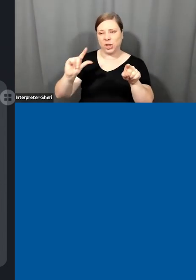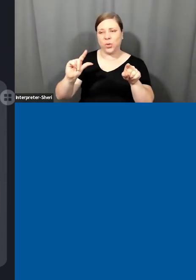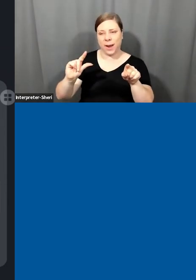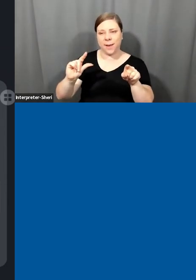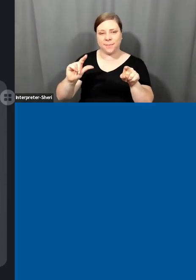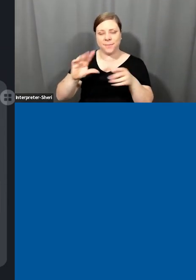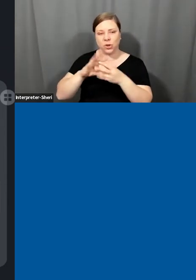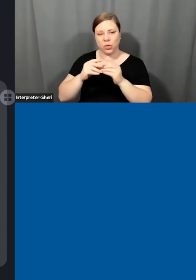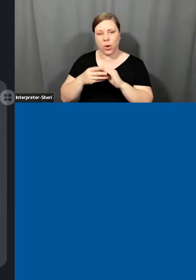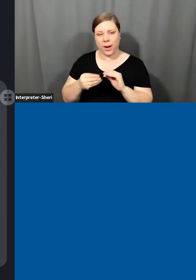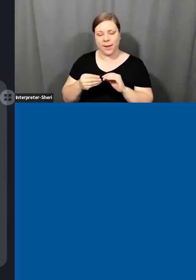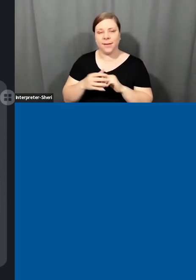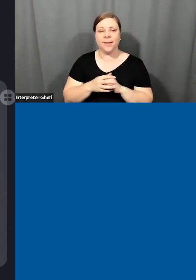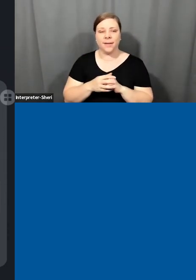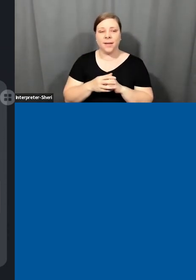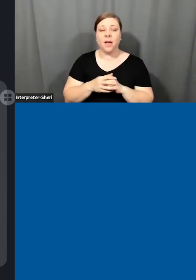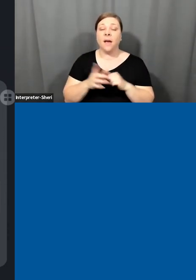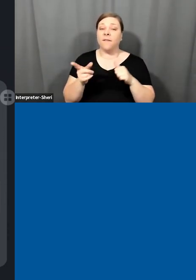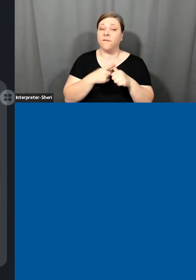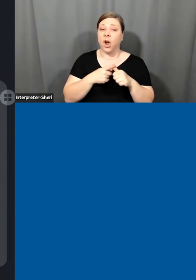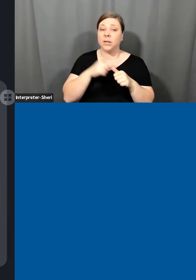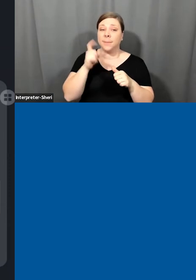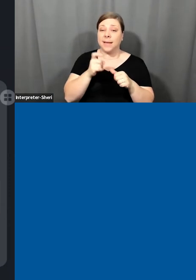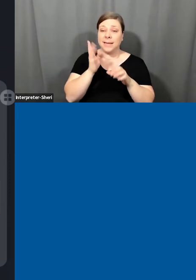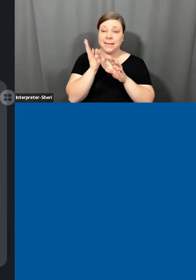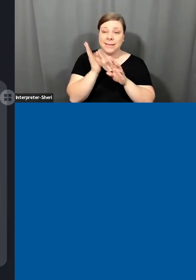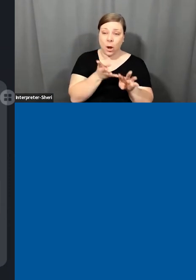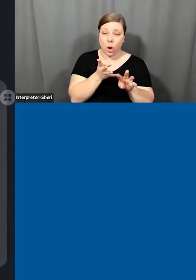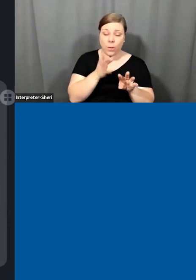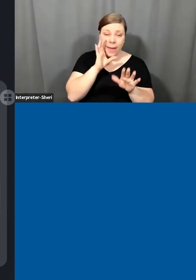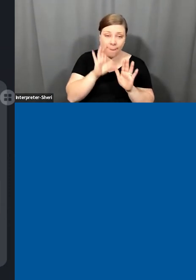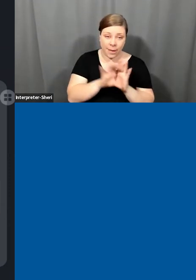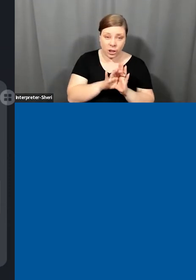because instead of posting, we want to download this image. Then the second screenshot